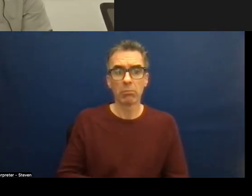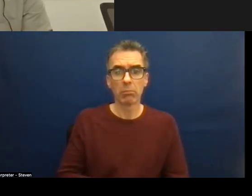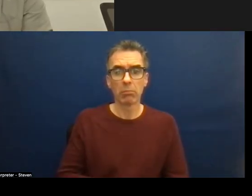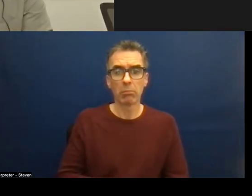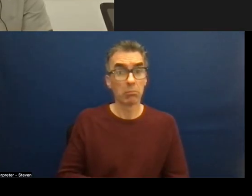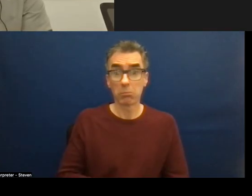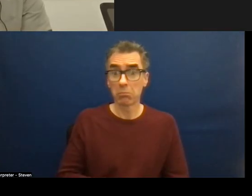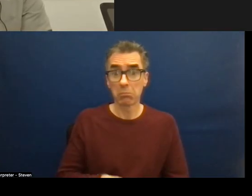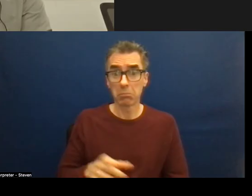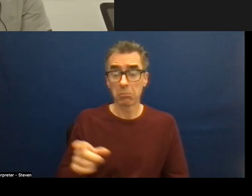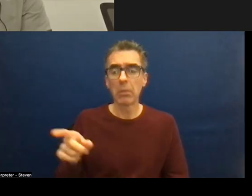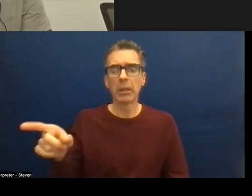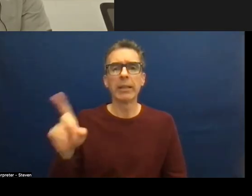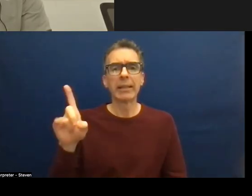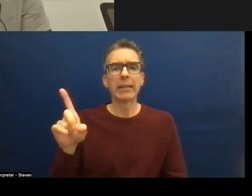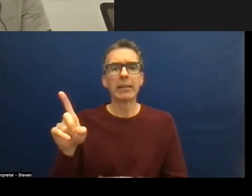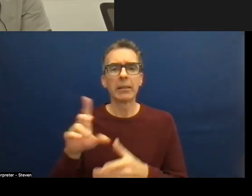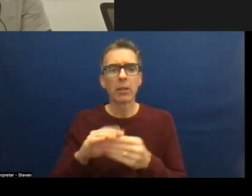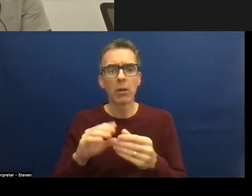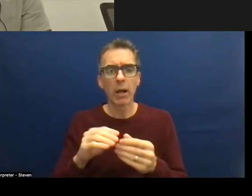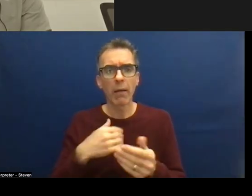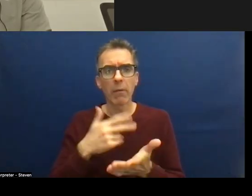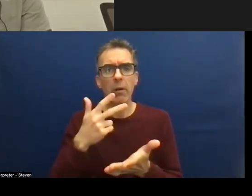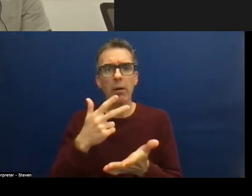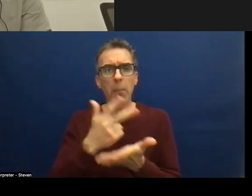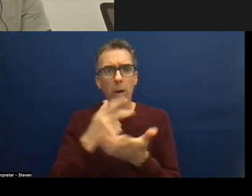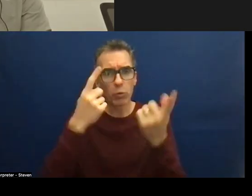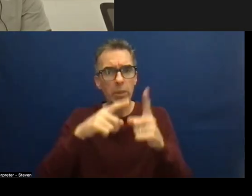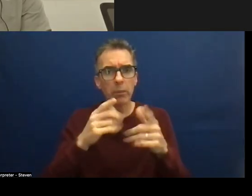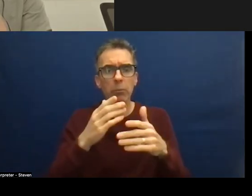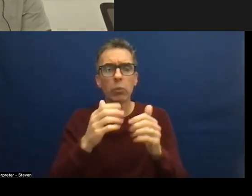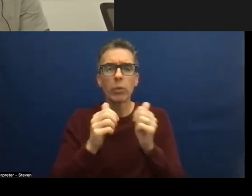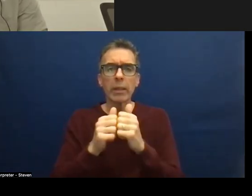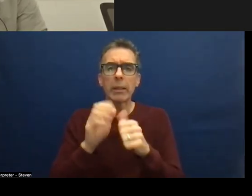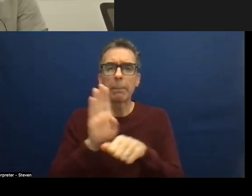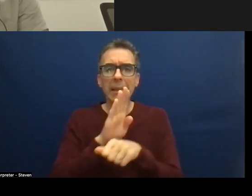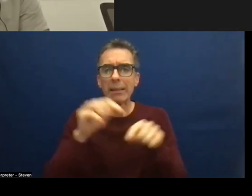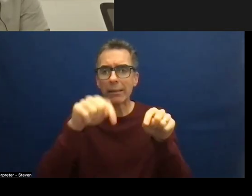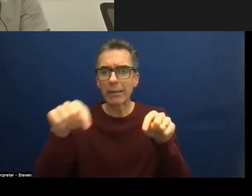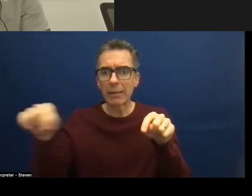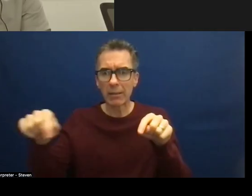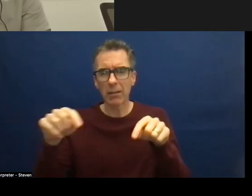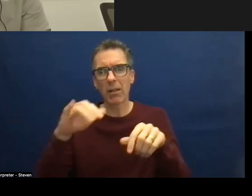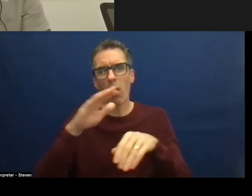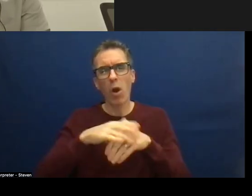All right. She did mention though having partial agreements businesses, so anyone that is affected by on Street parking